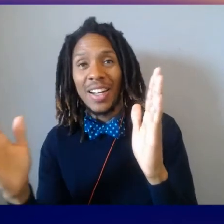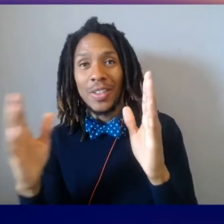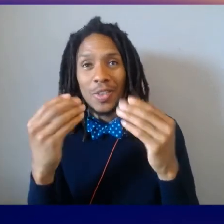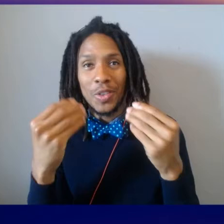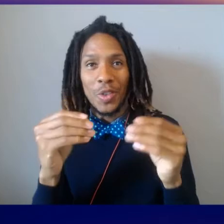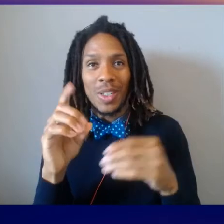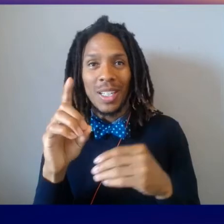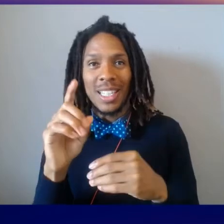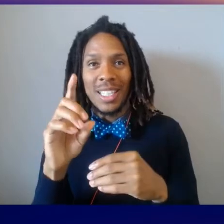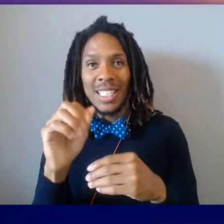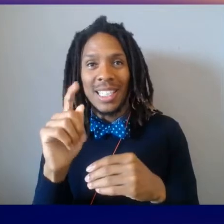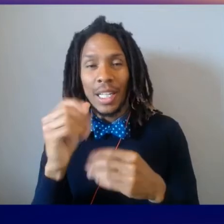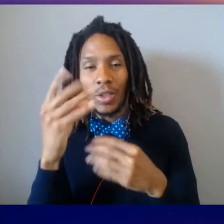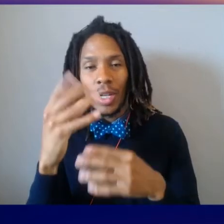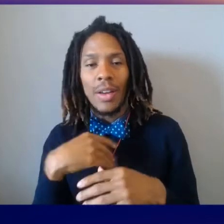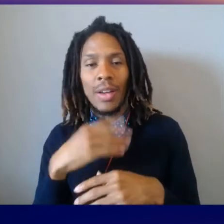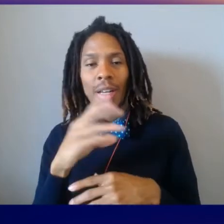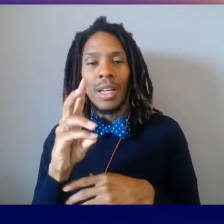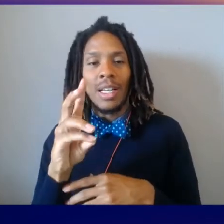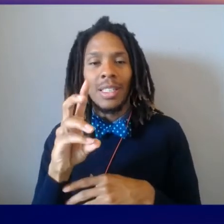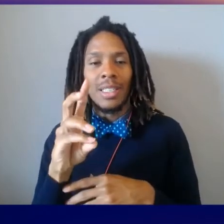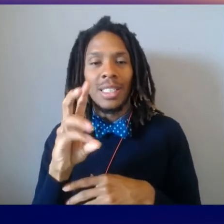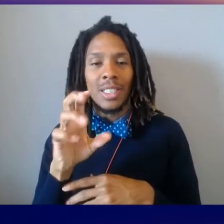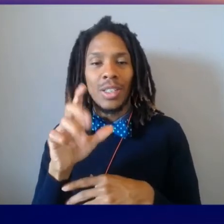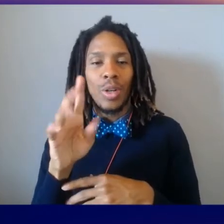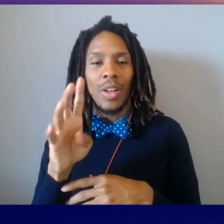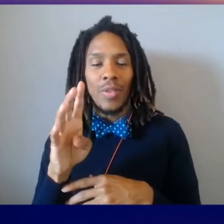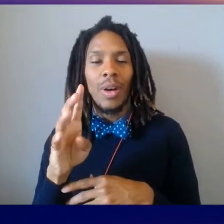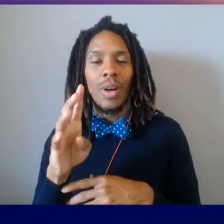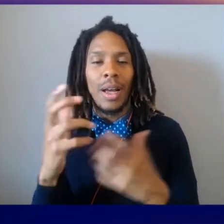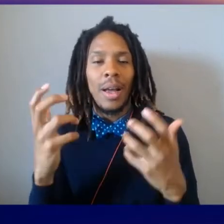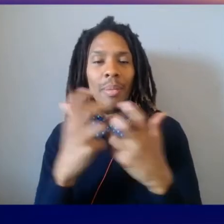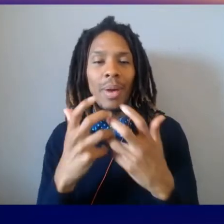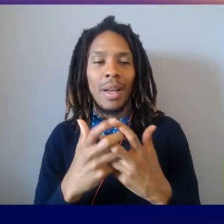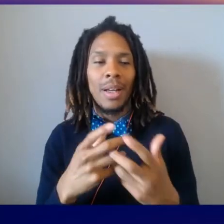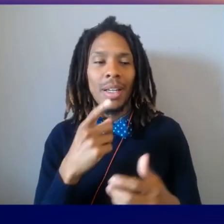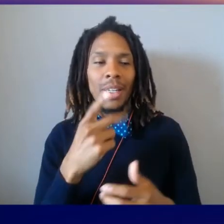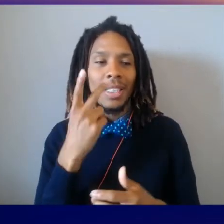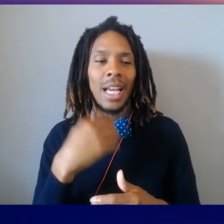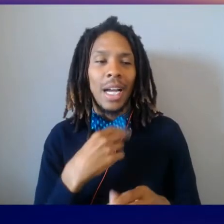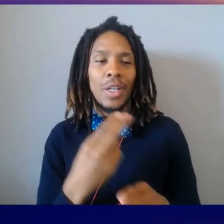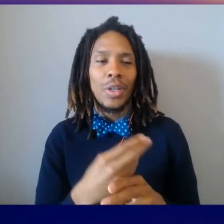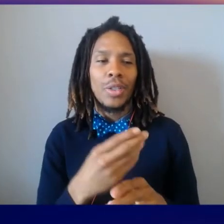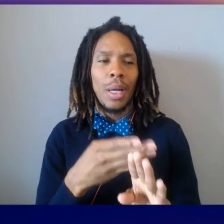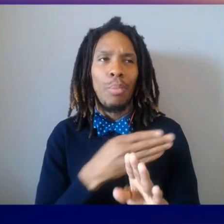You can tell, I use pre signs URL in this account. And I get all the details about it.